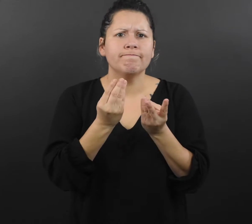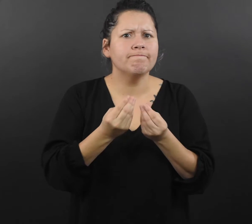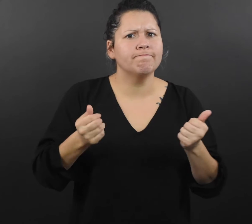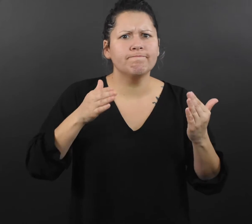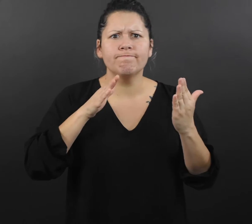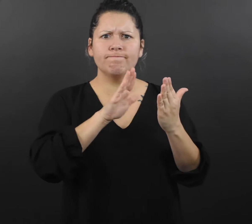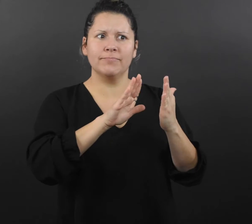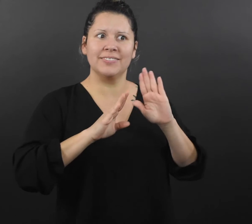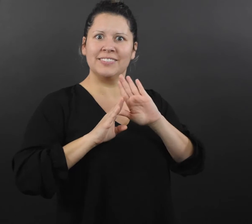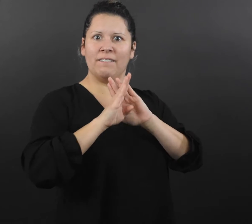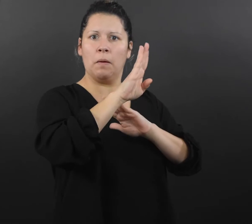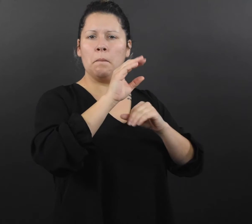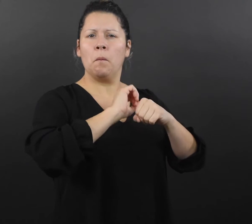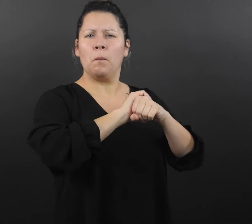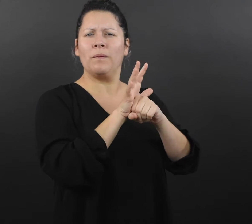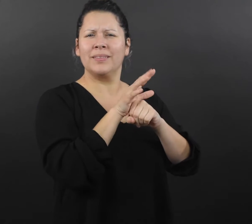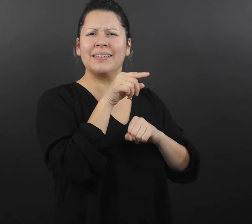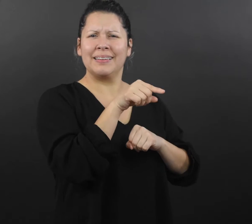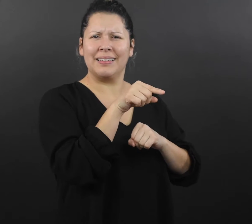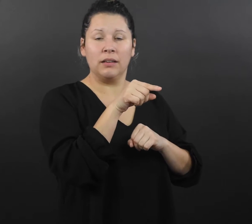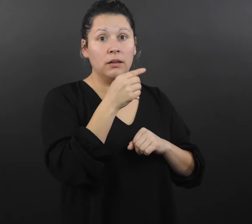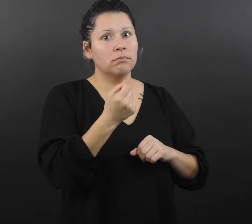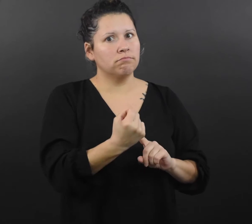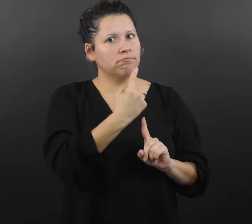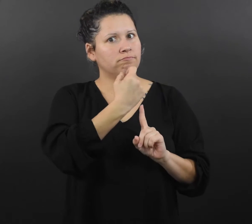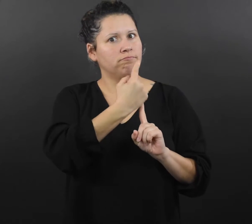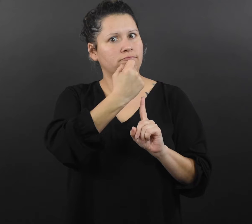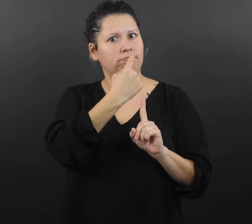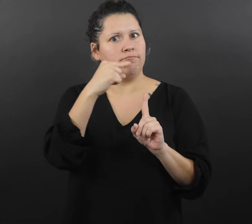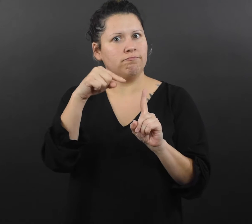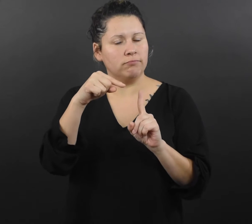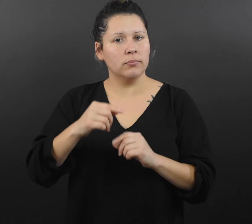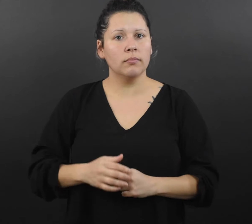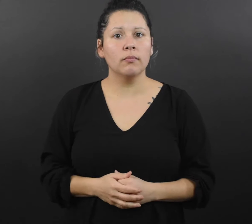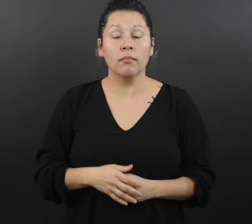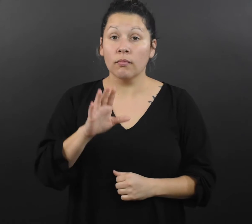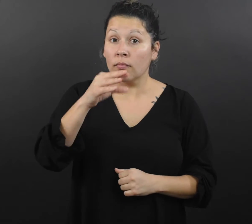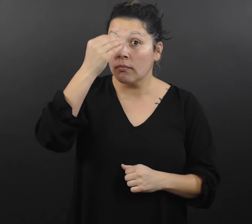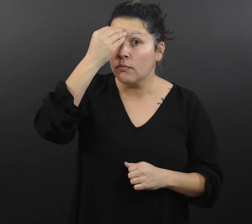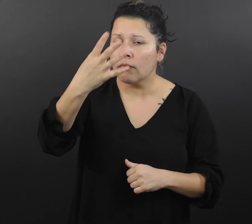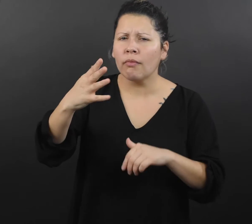for COVID-19 that are administered orally (by mouth).